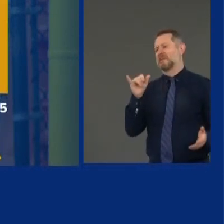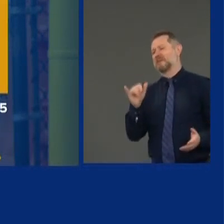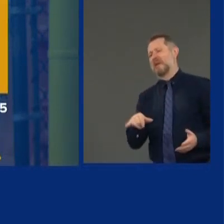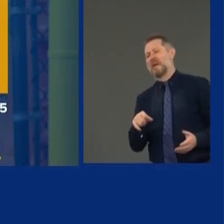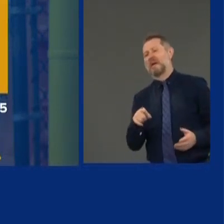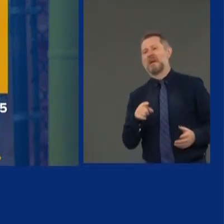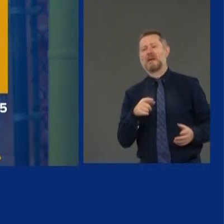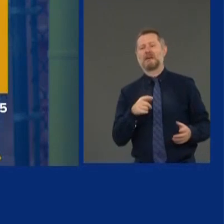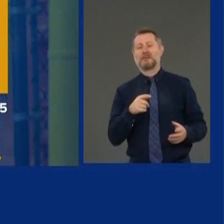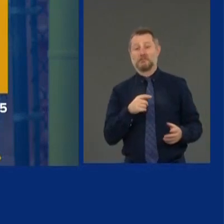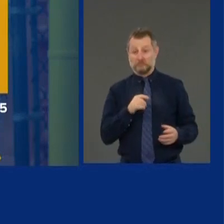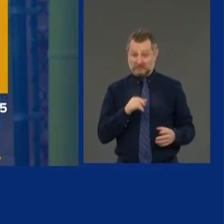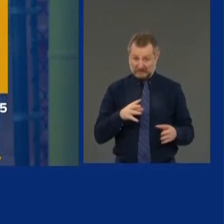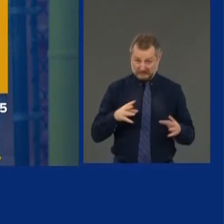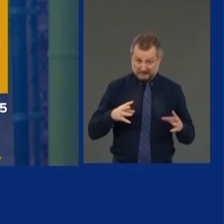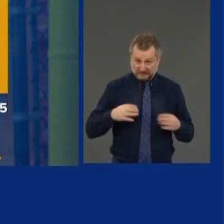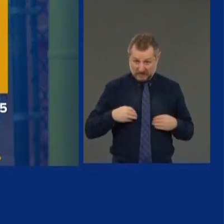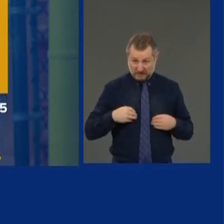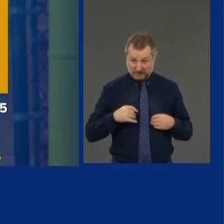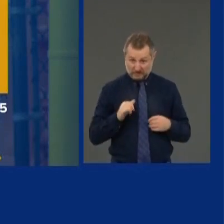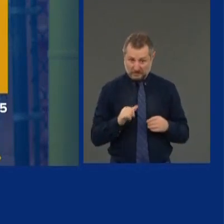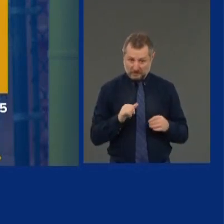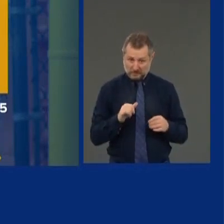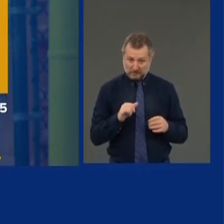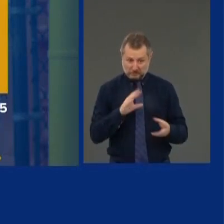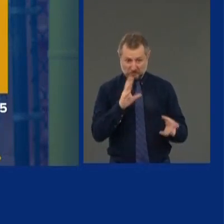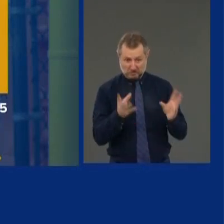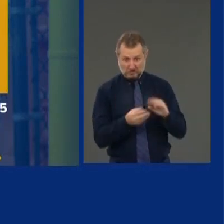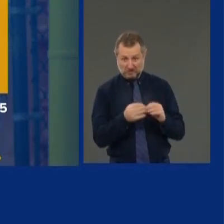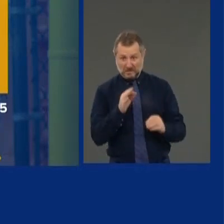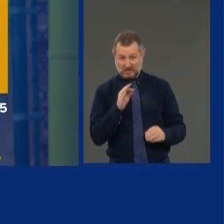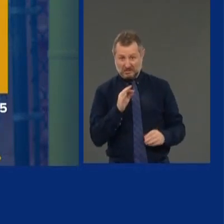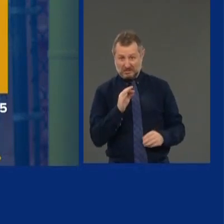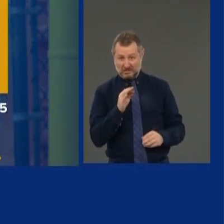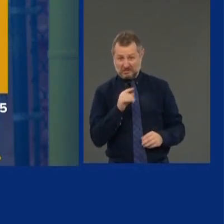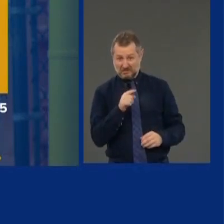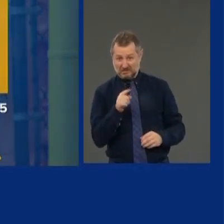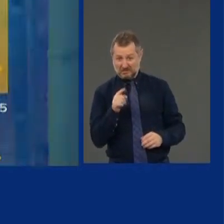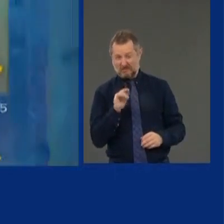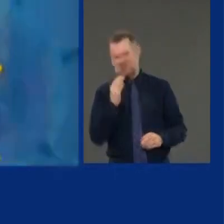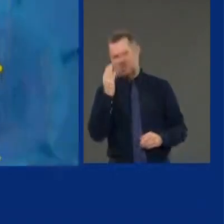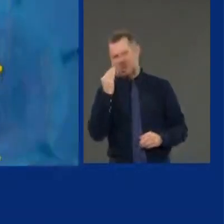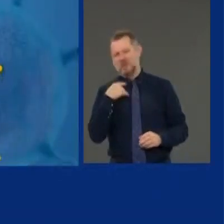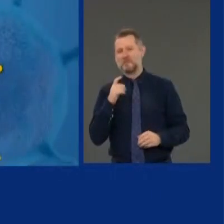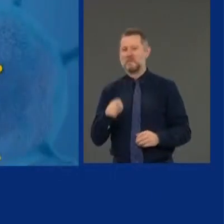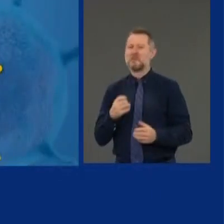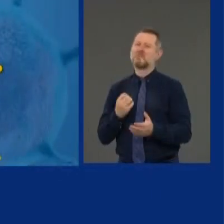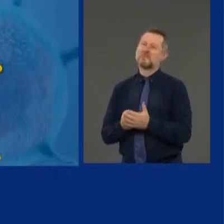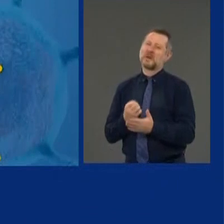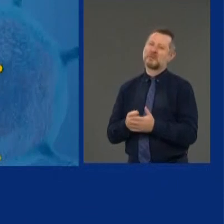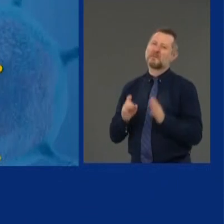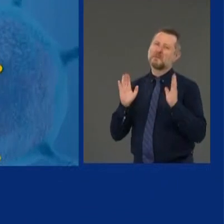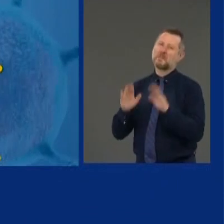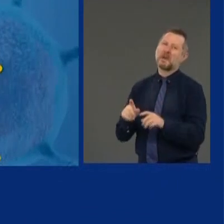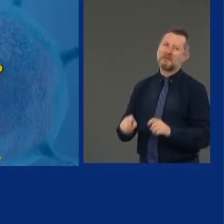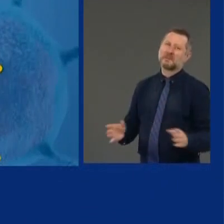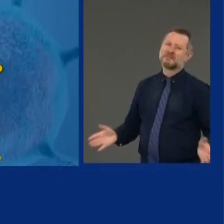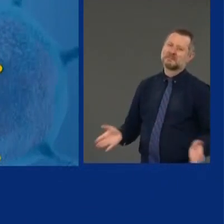90,000 PEOPLE. THAT'S THE COST WE HAVE TO PAY